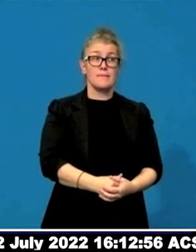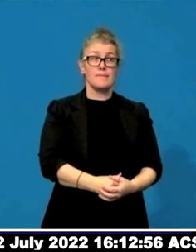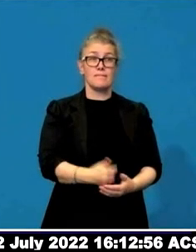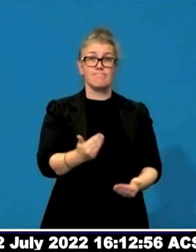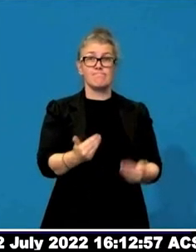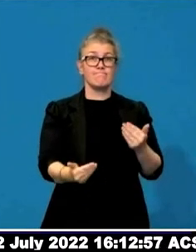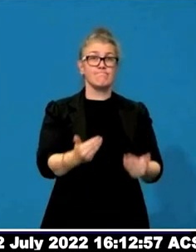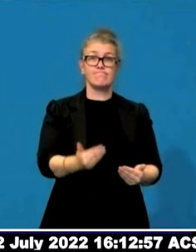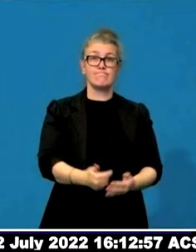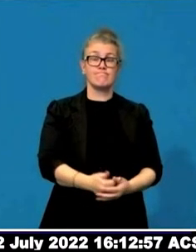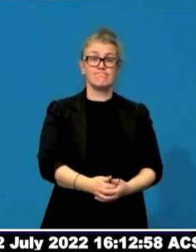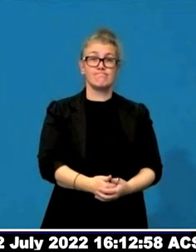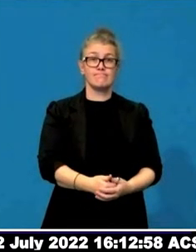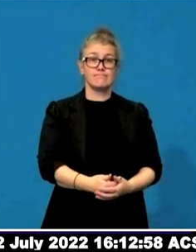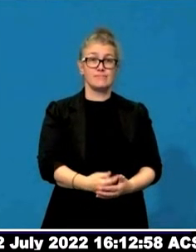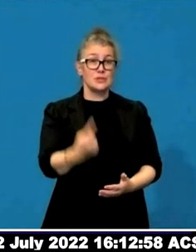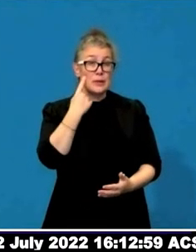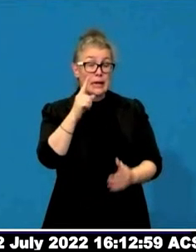Do you think they understand Ailan culture?